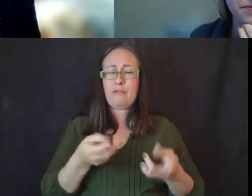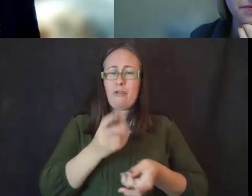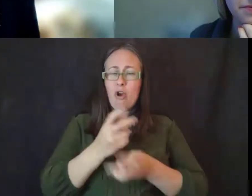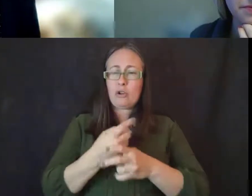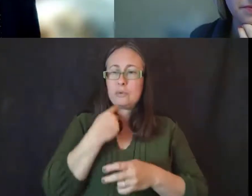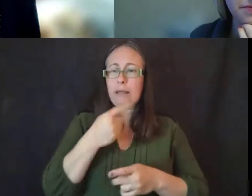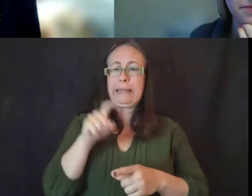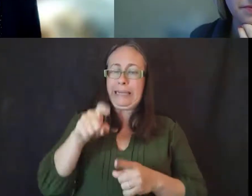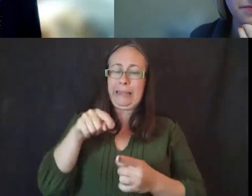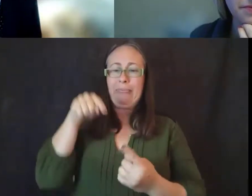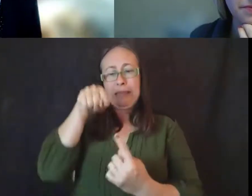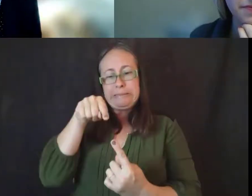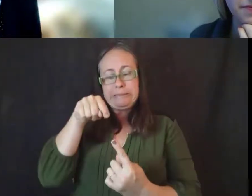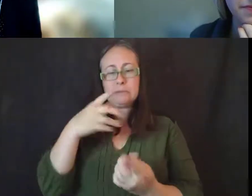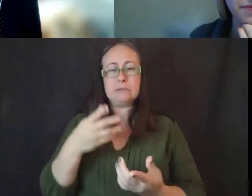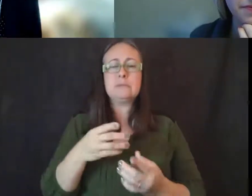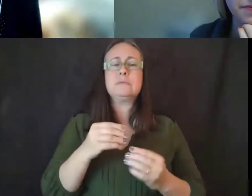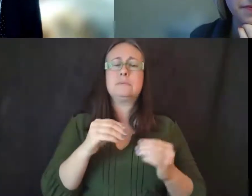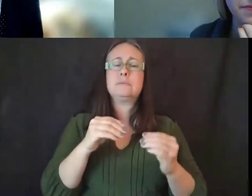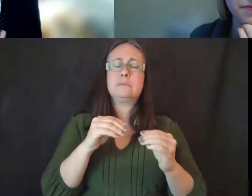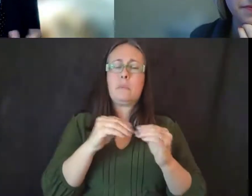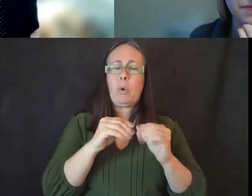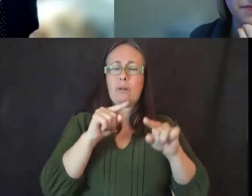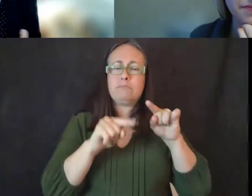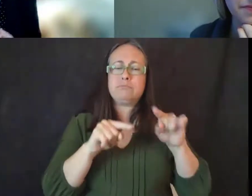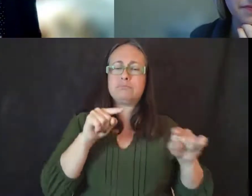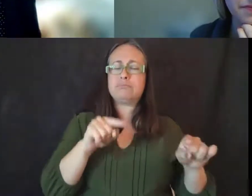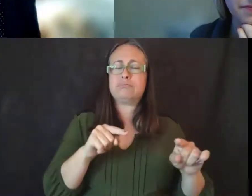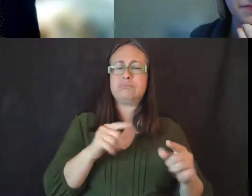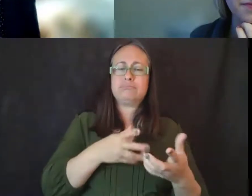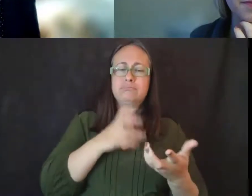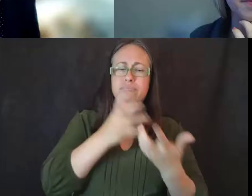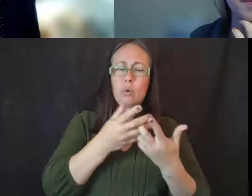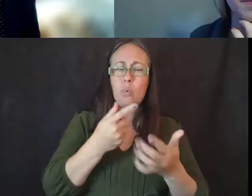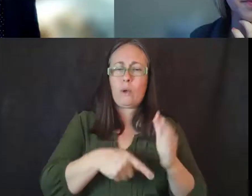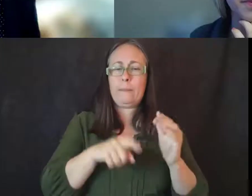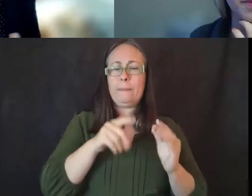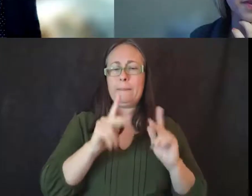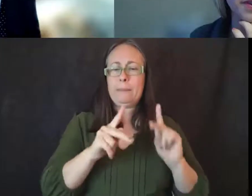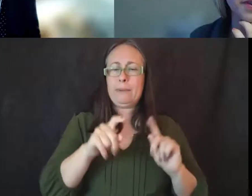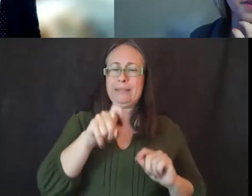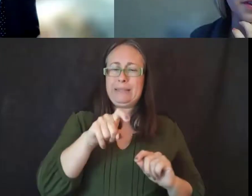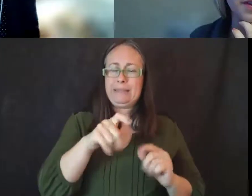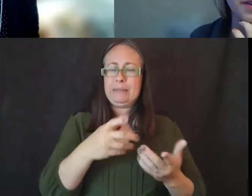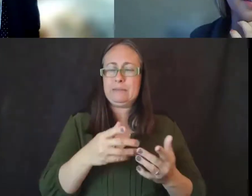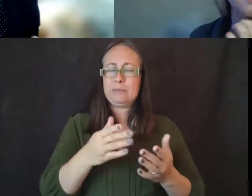So again, I think it's pretty general for that reason.